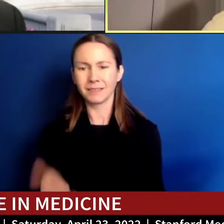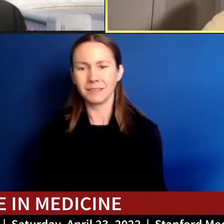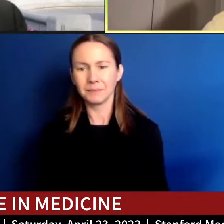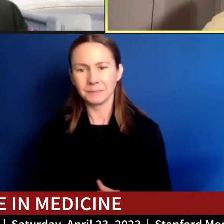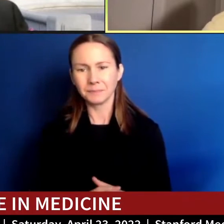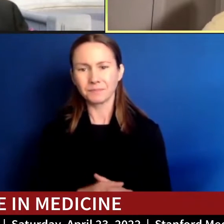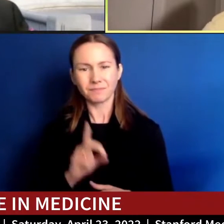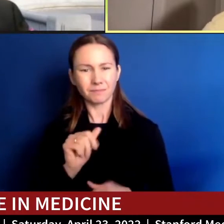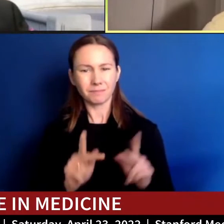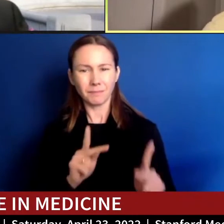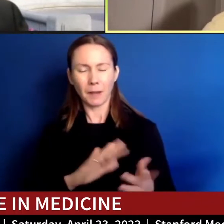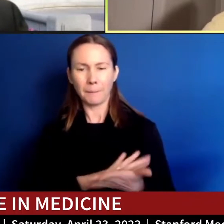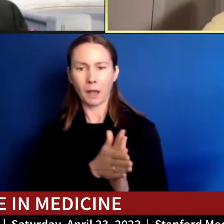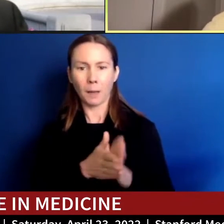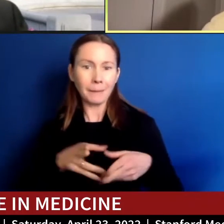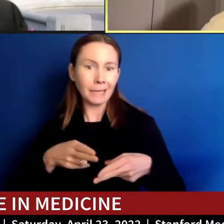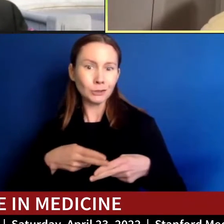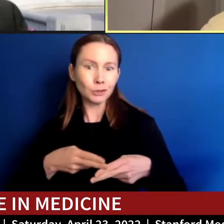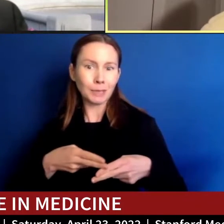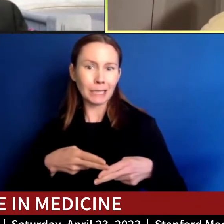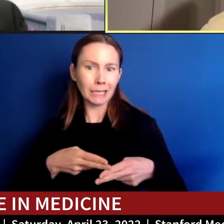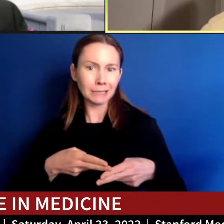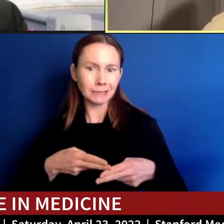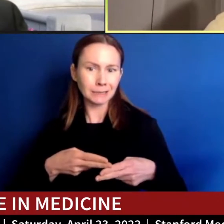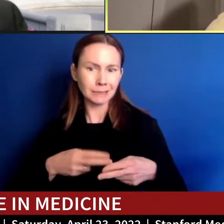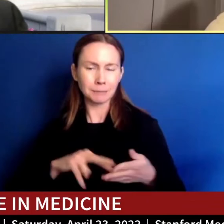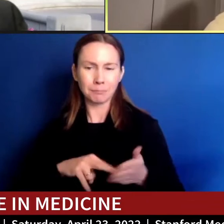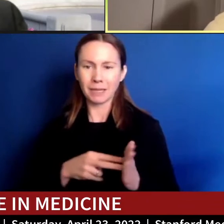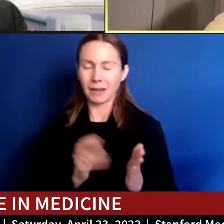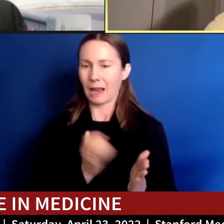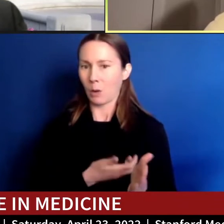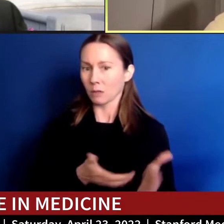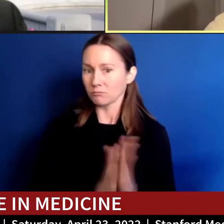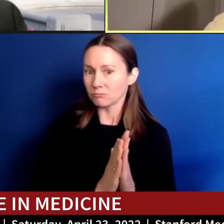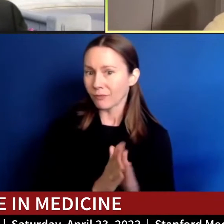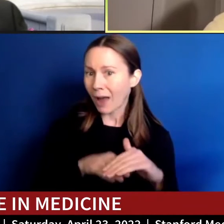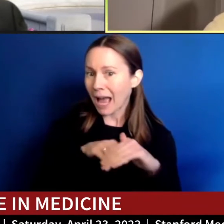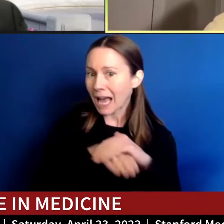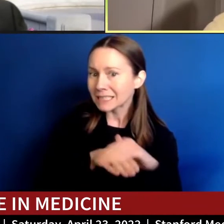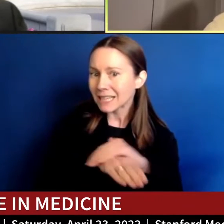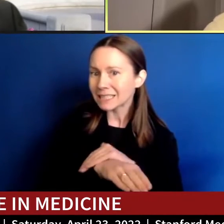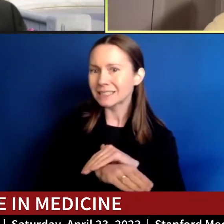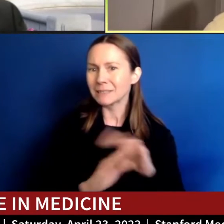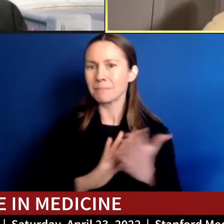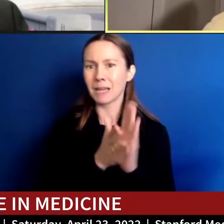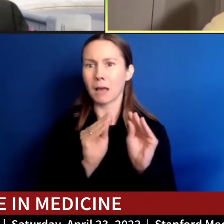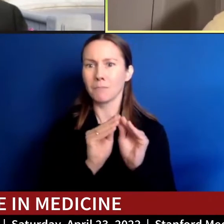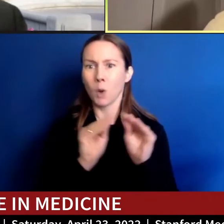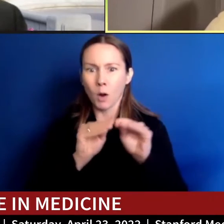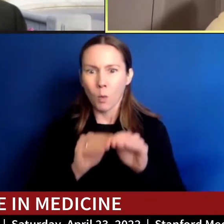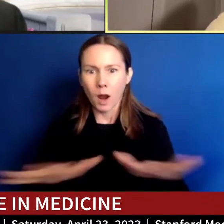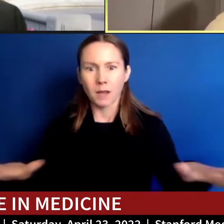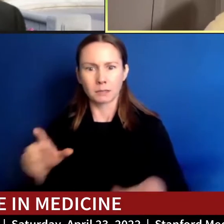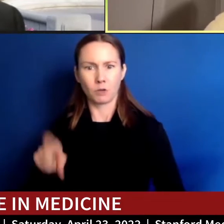that somehow of this kind of access became more widespread. And I think that’s another